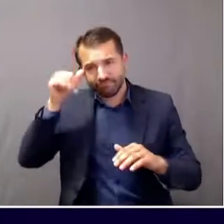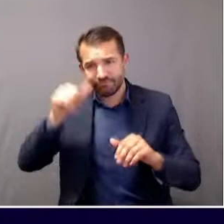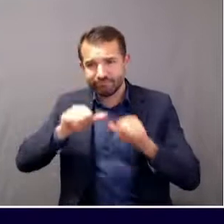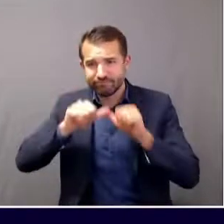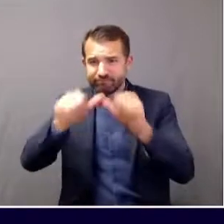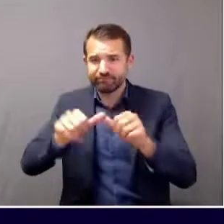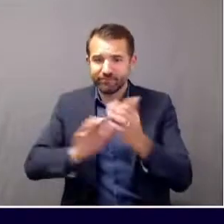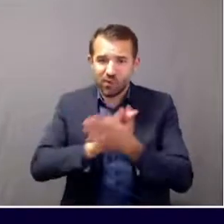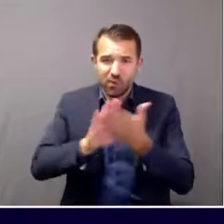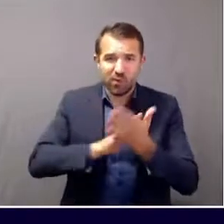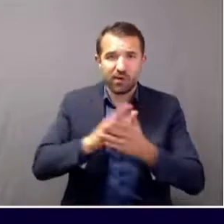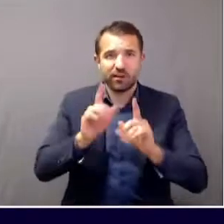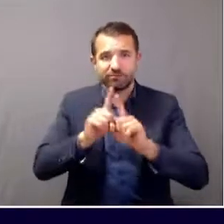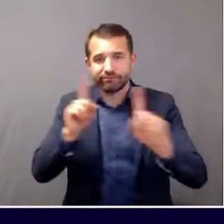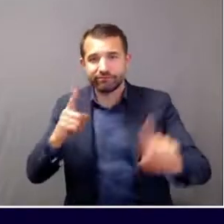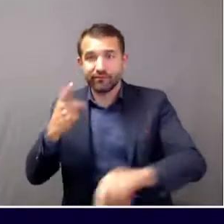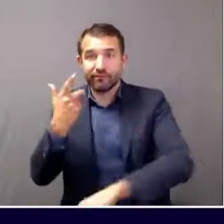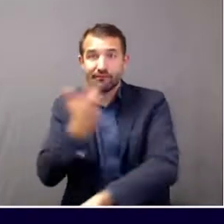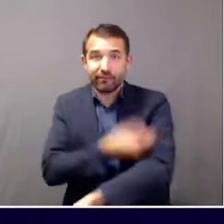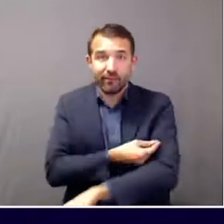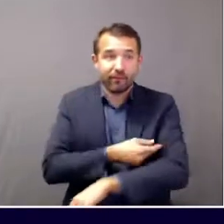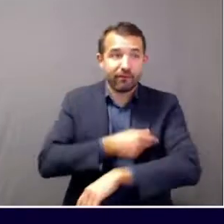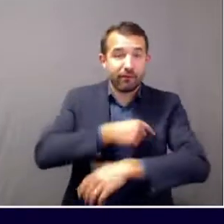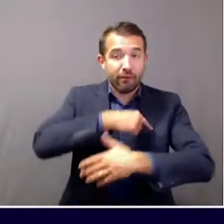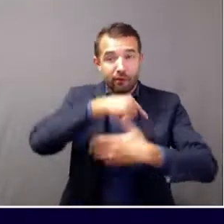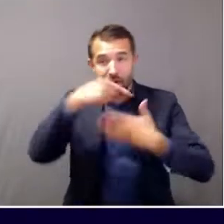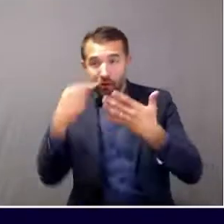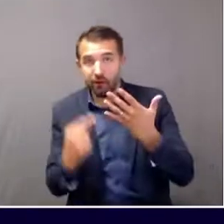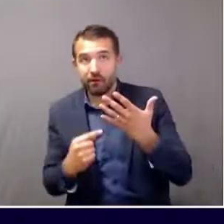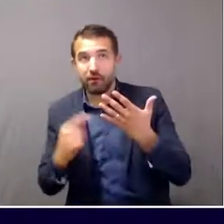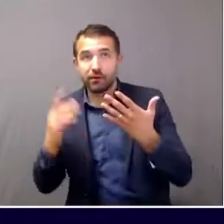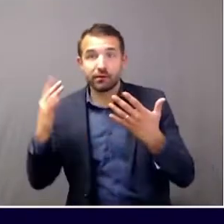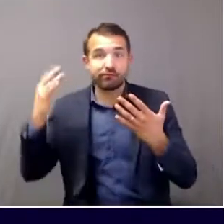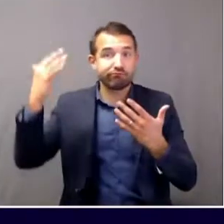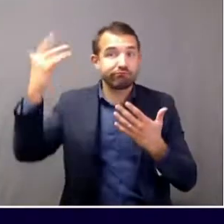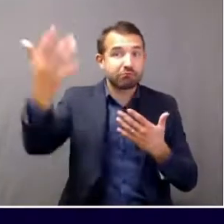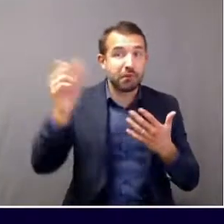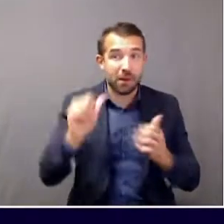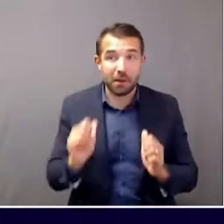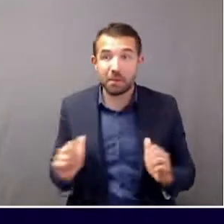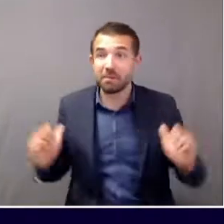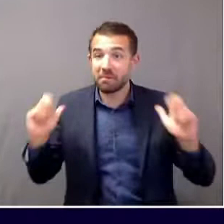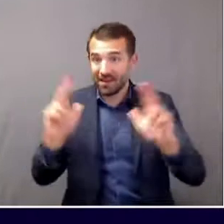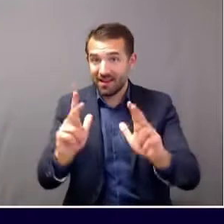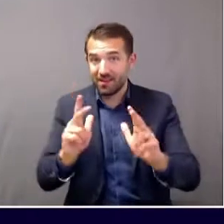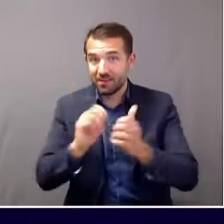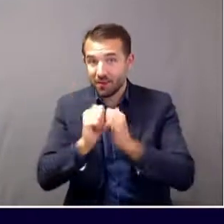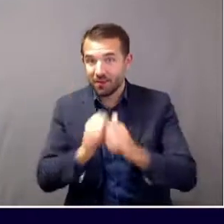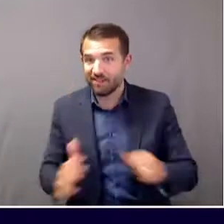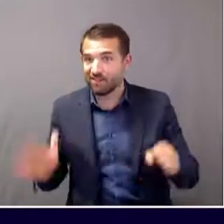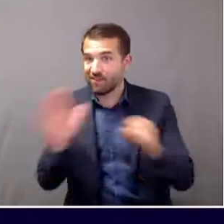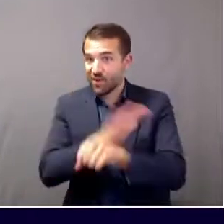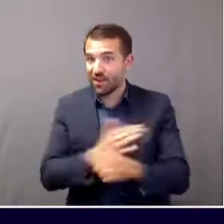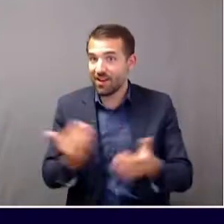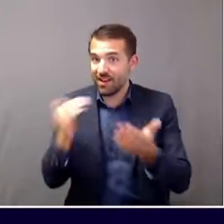the treatments in the vaccine or the practices that allow us to